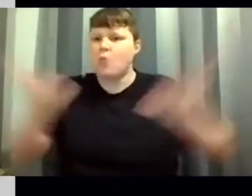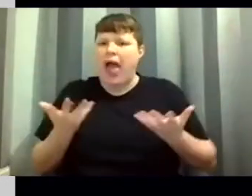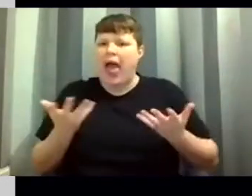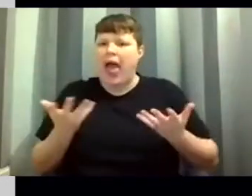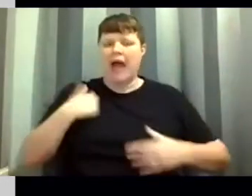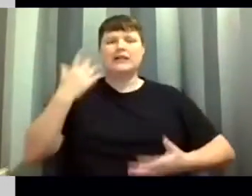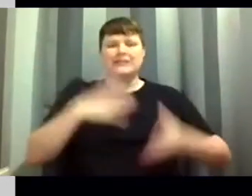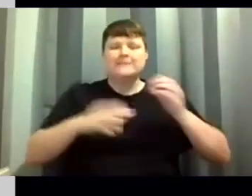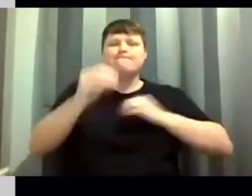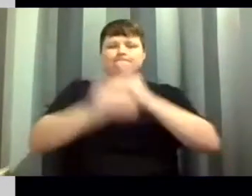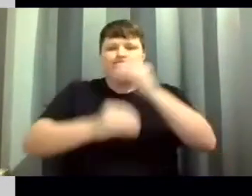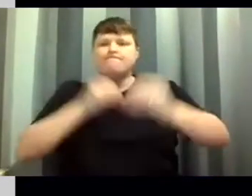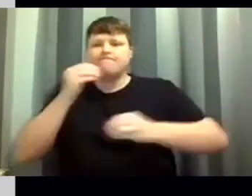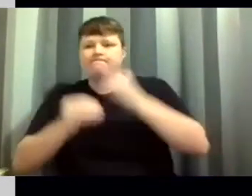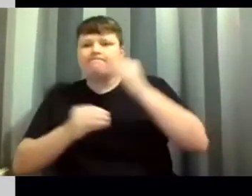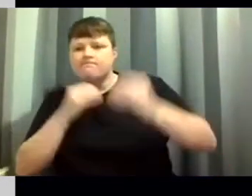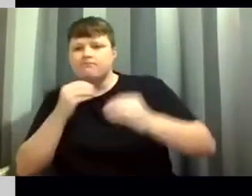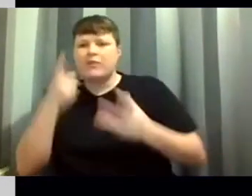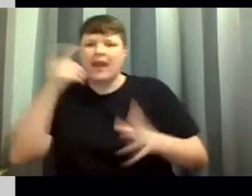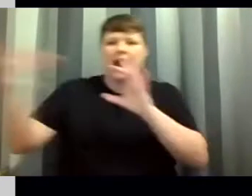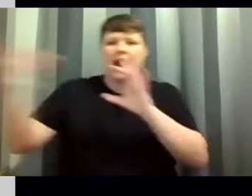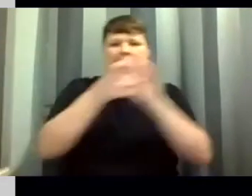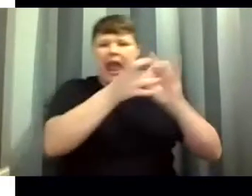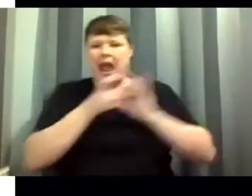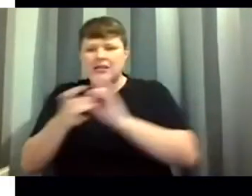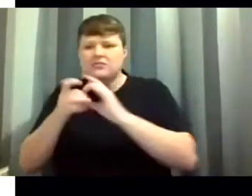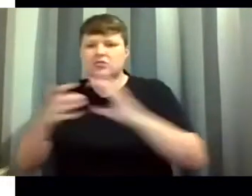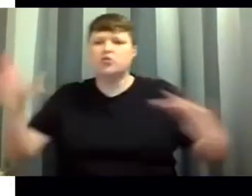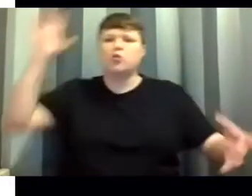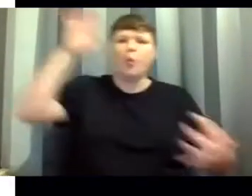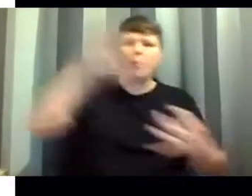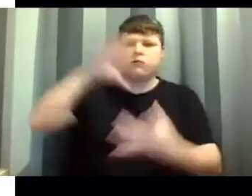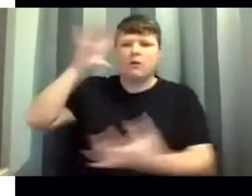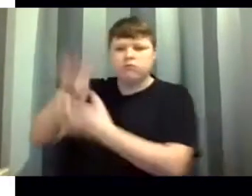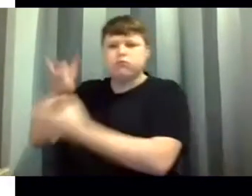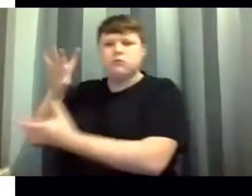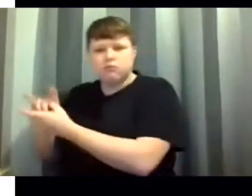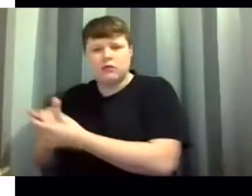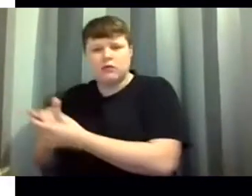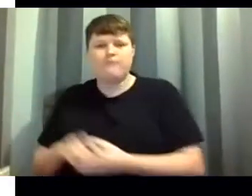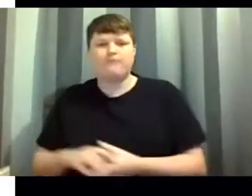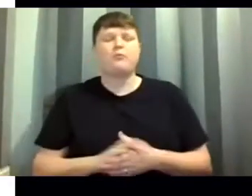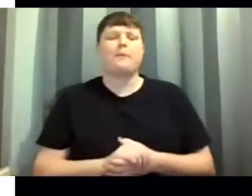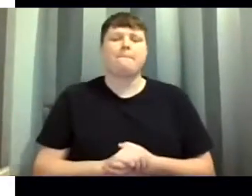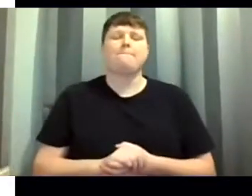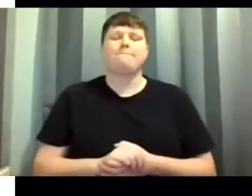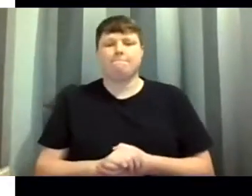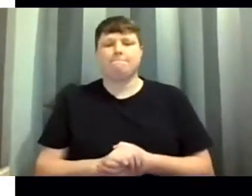can all bolt in and be connected. Together, with this, we kind of produce a global seamless physical